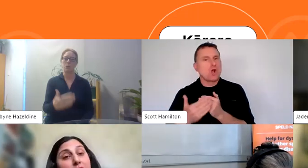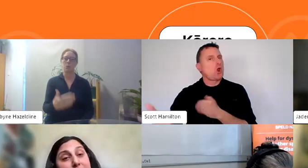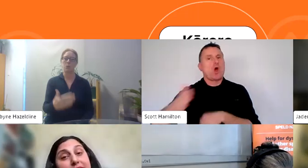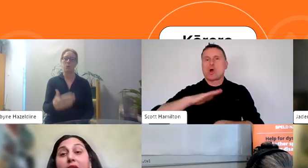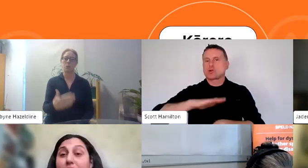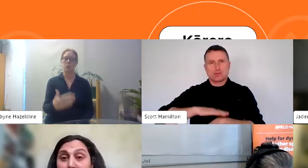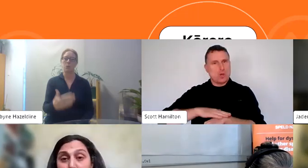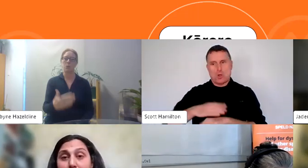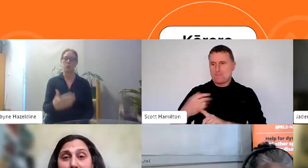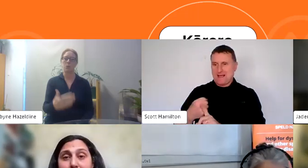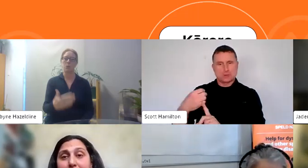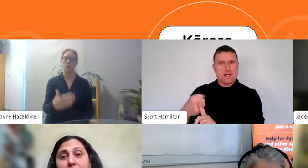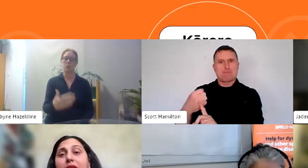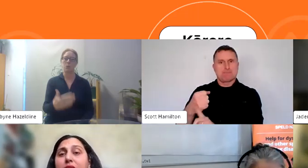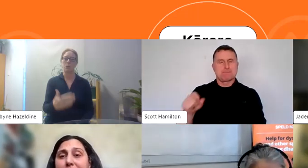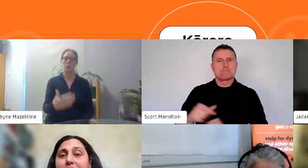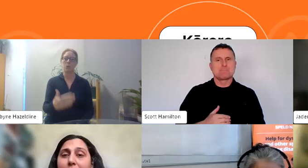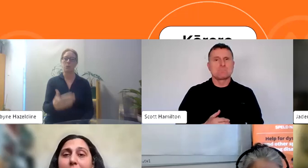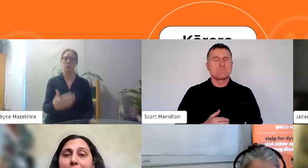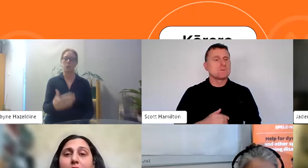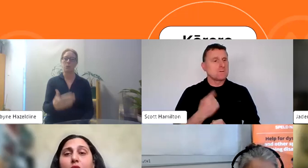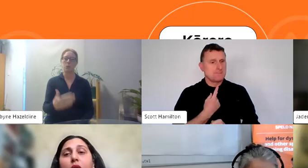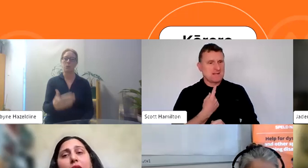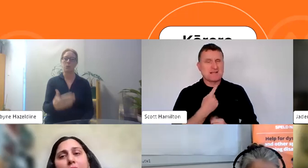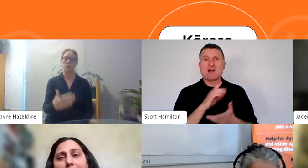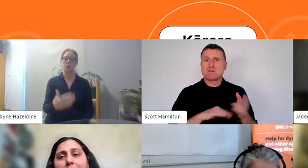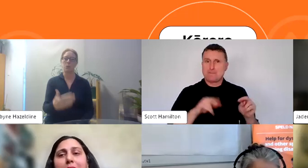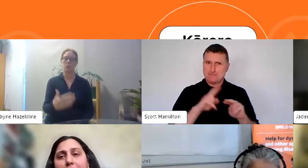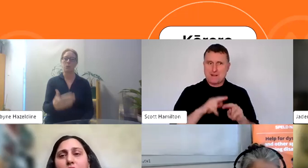sits heavily with me as a parent, every decision I make. Am I making